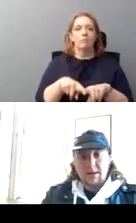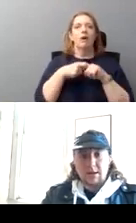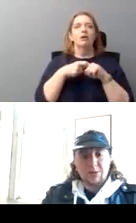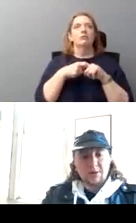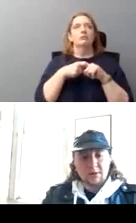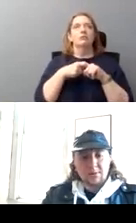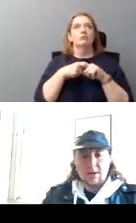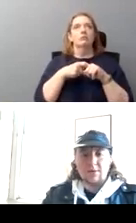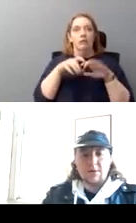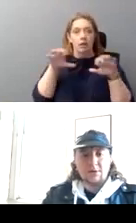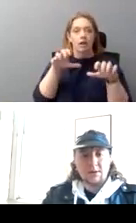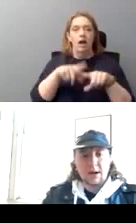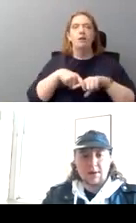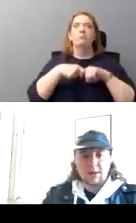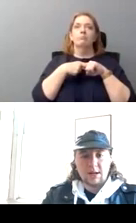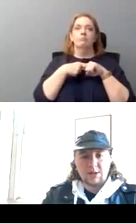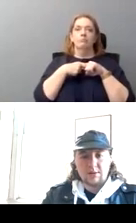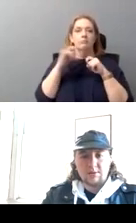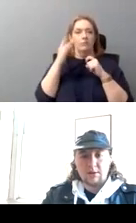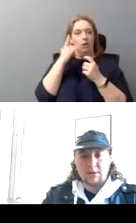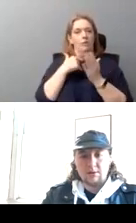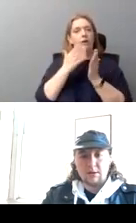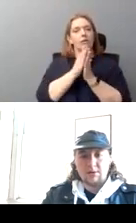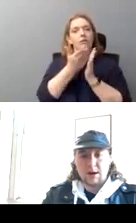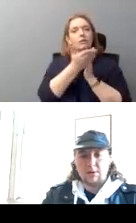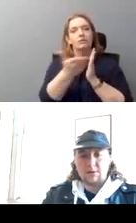that you participate in a visually guided meditation on the ceiling from Ireland's